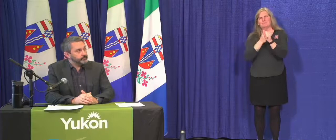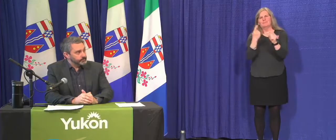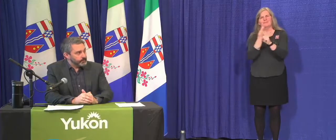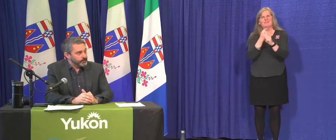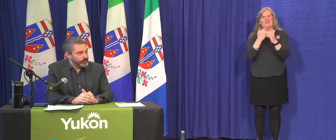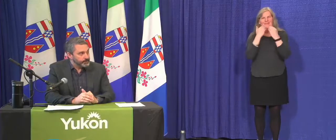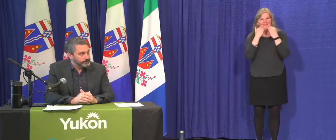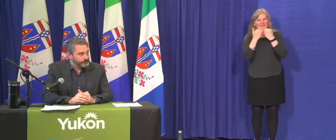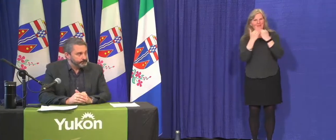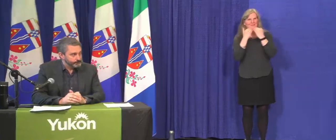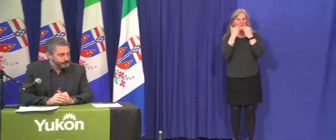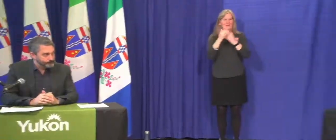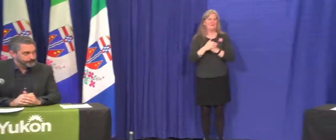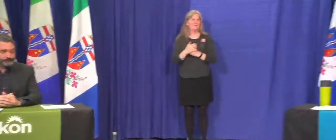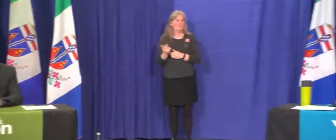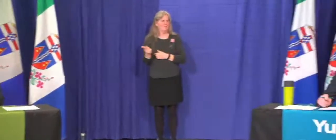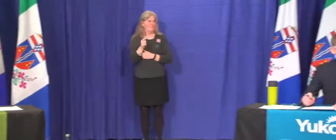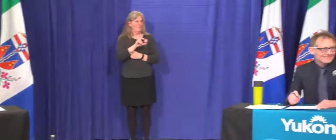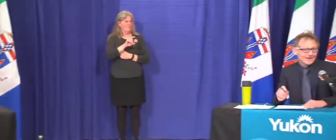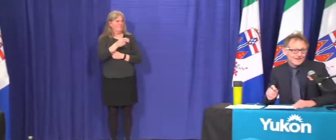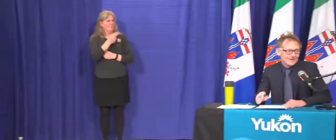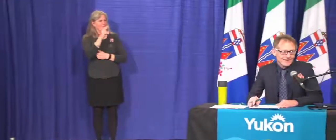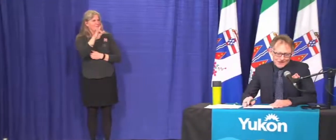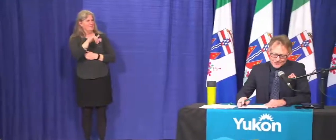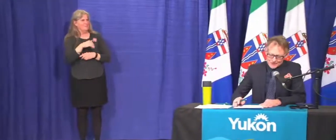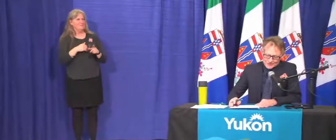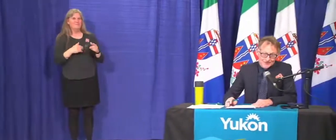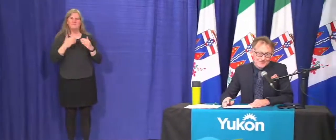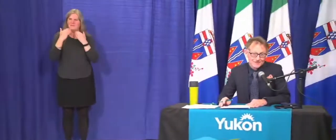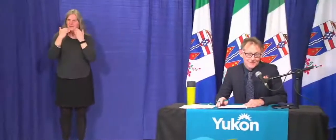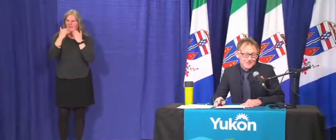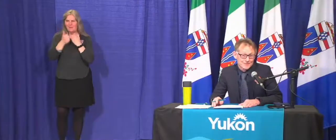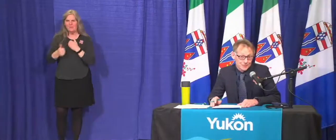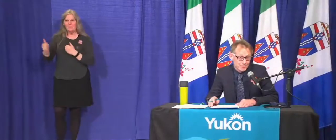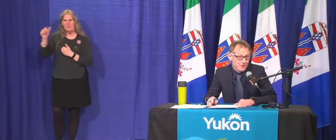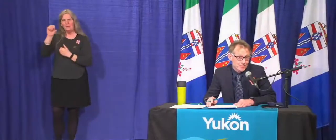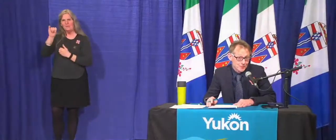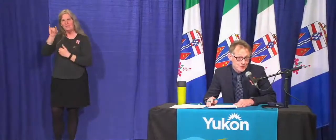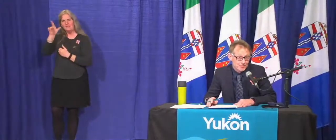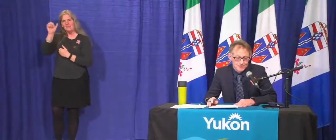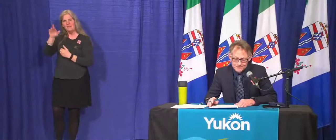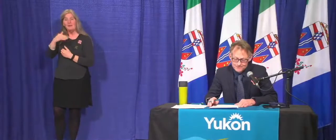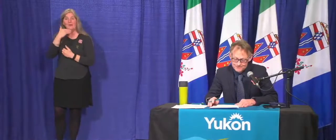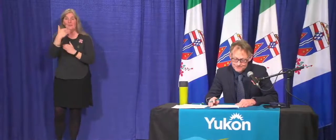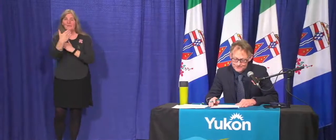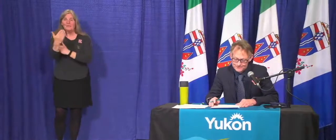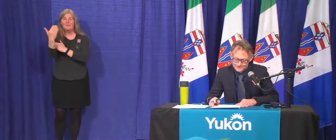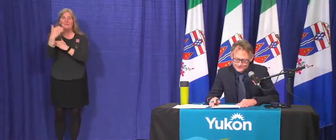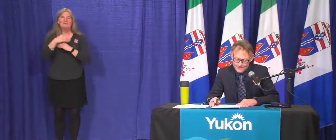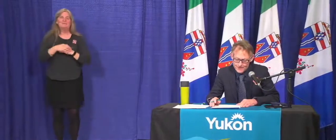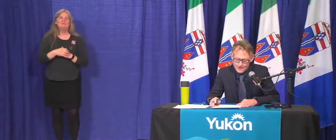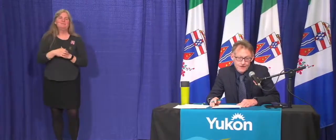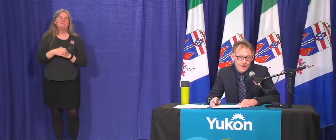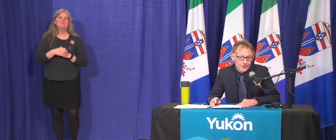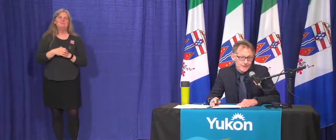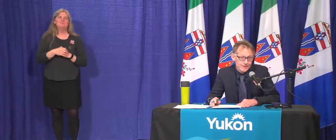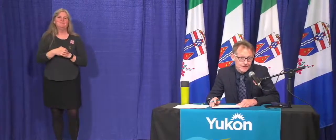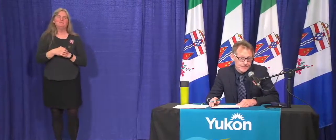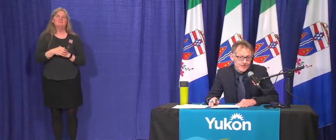diligence over the last 15 months. I will conclude by saying the -- check in with each other and